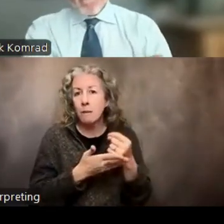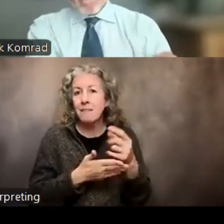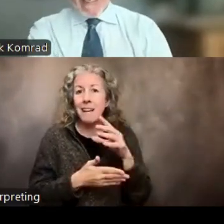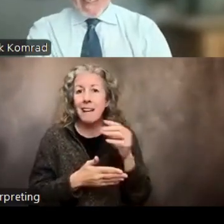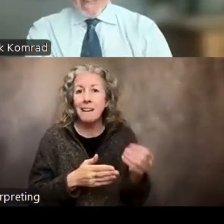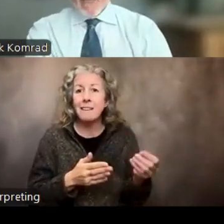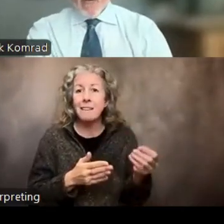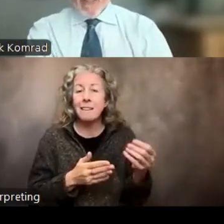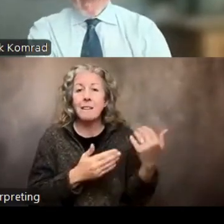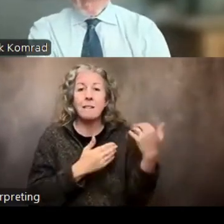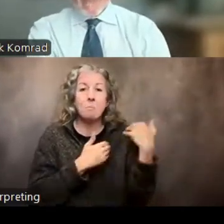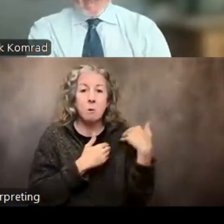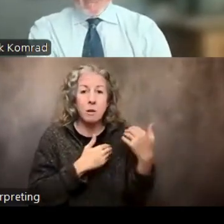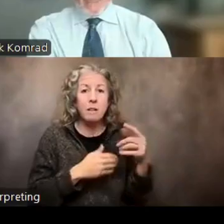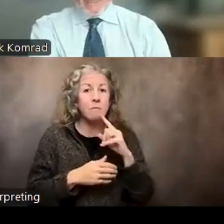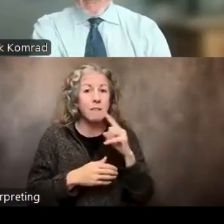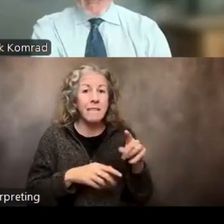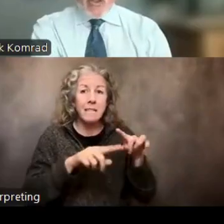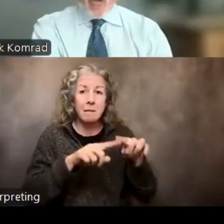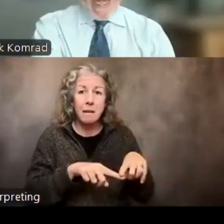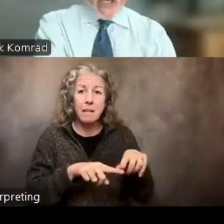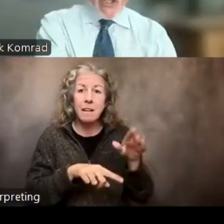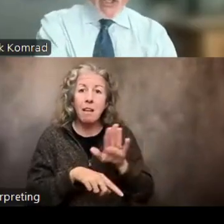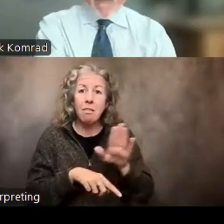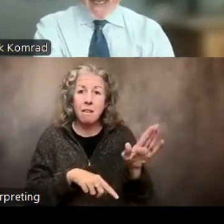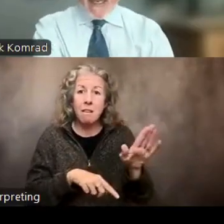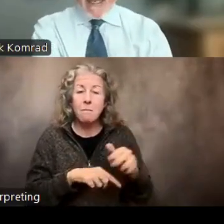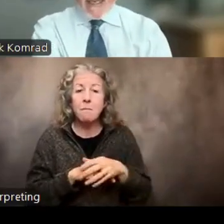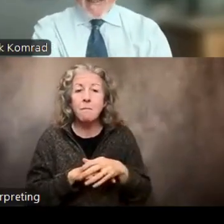Medicaid enrollees. So the retraction of Medicaid that